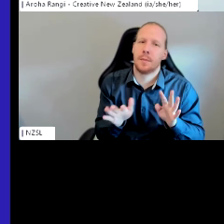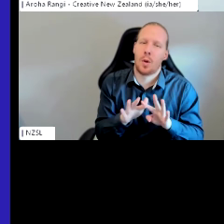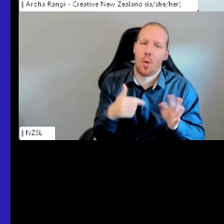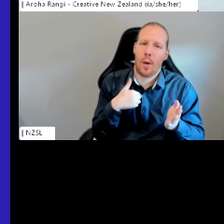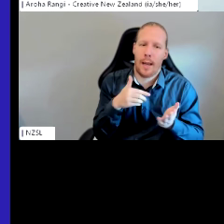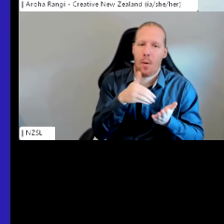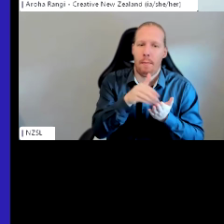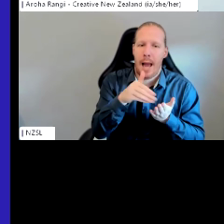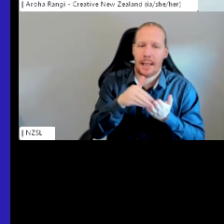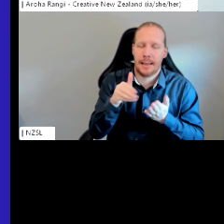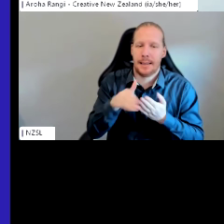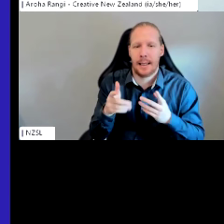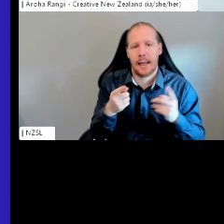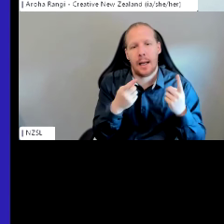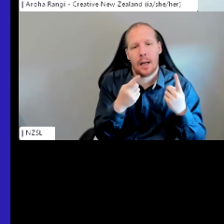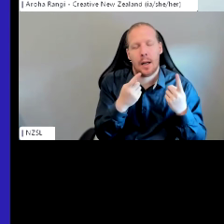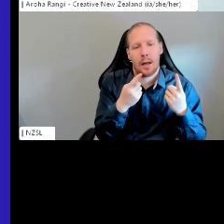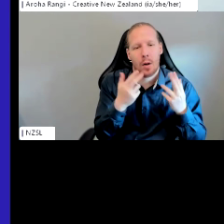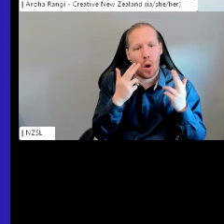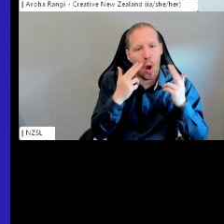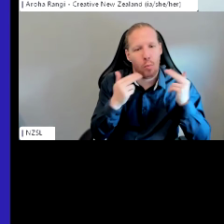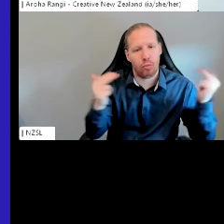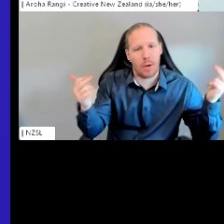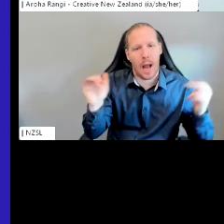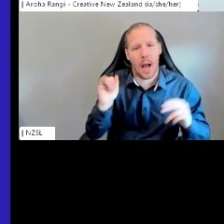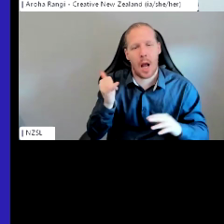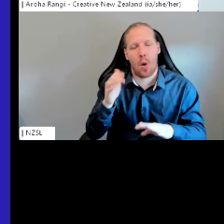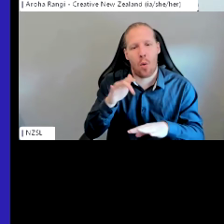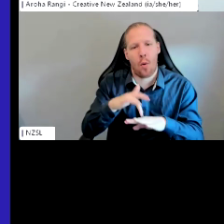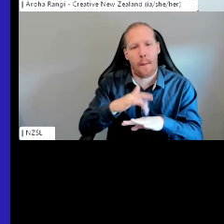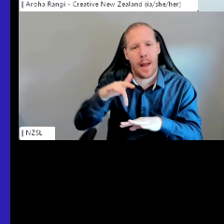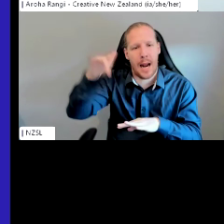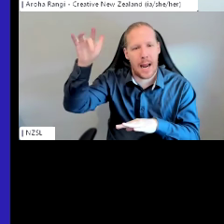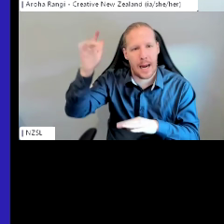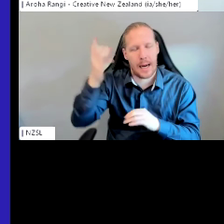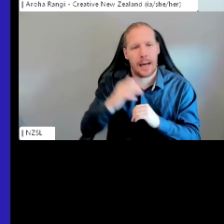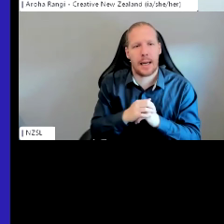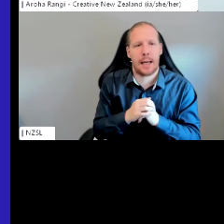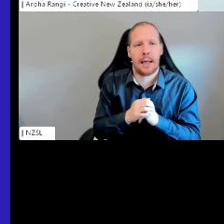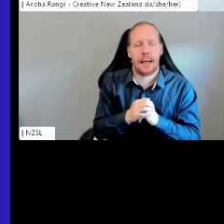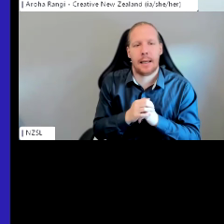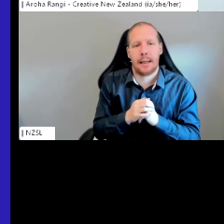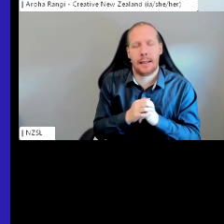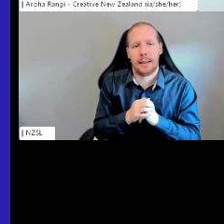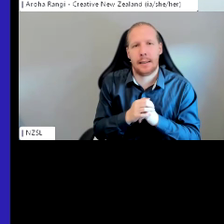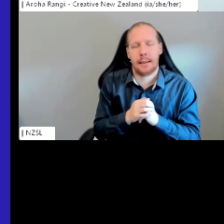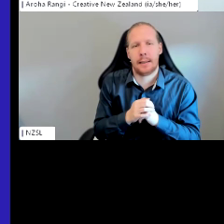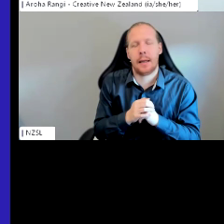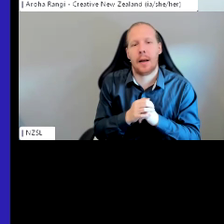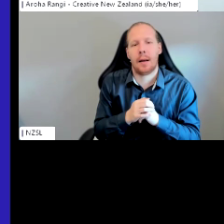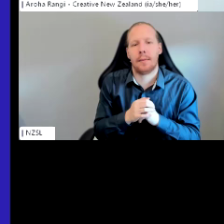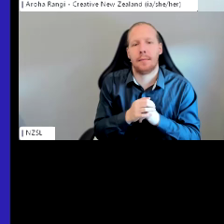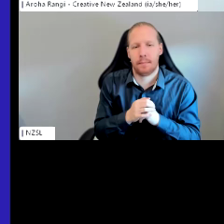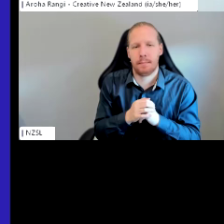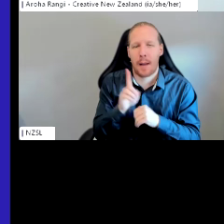ballet by repertoire. Uh and what we're finding is is that for newer audiences, you know, if it's